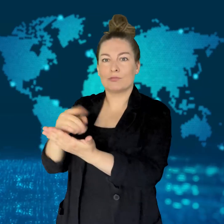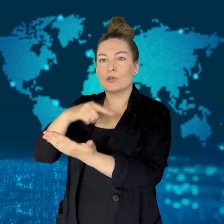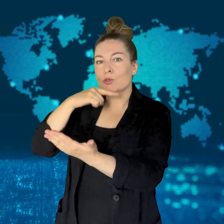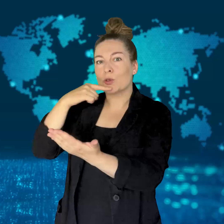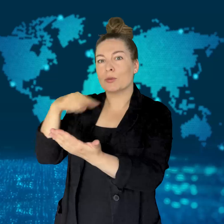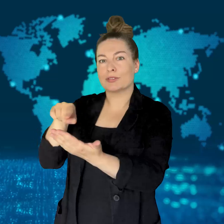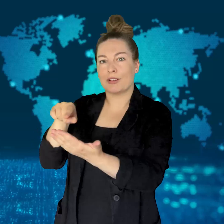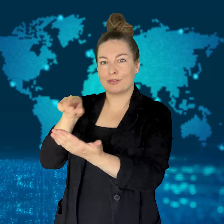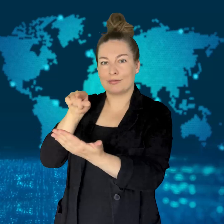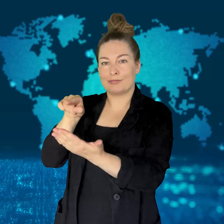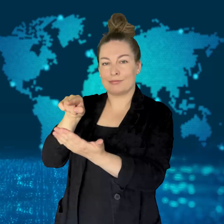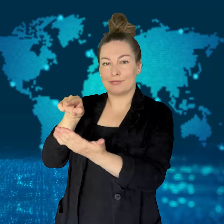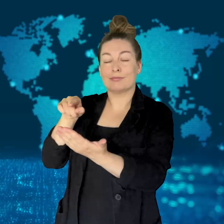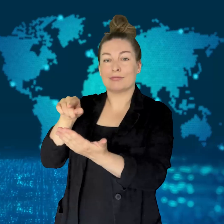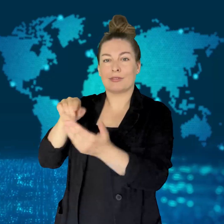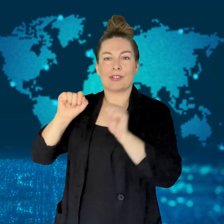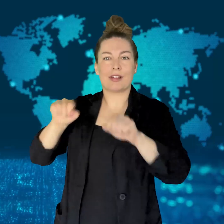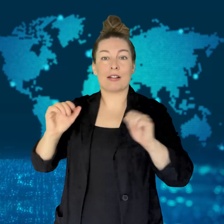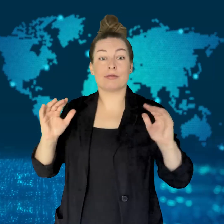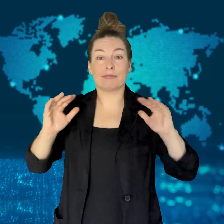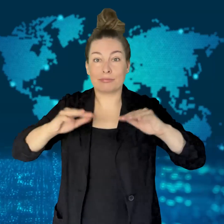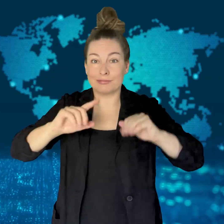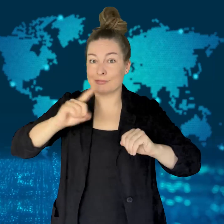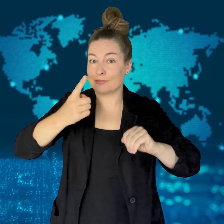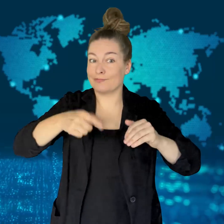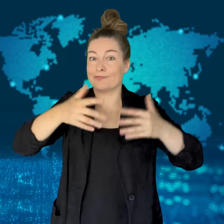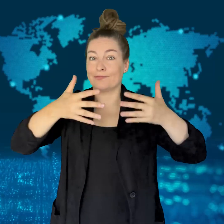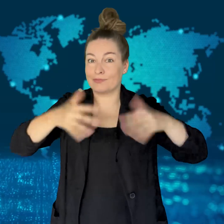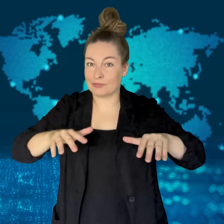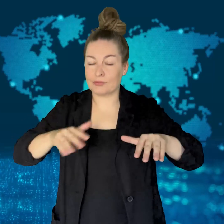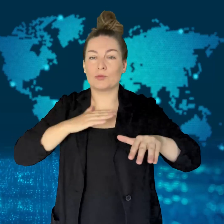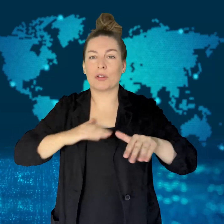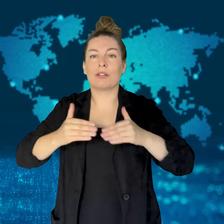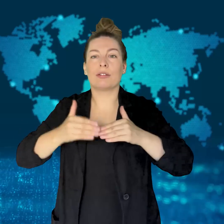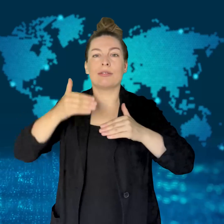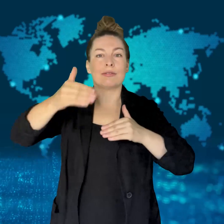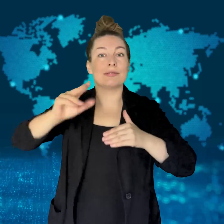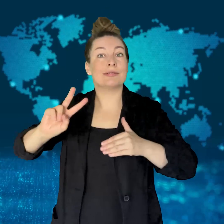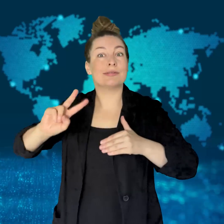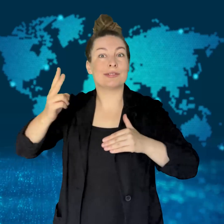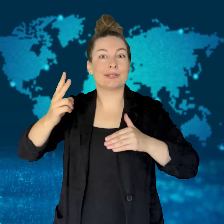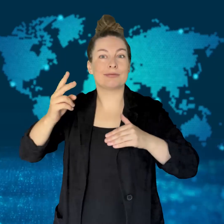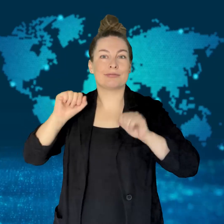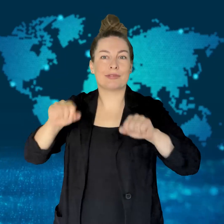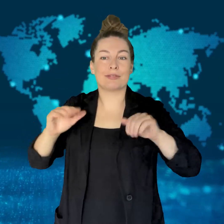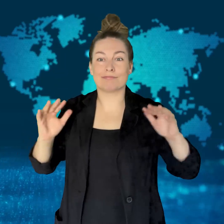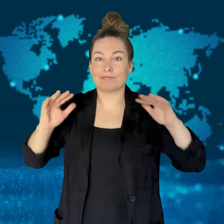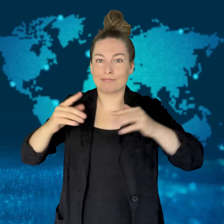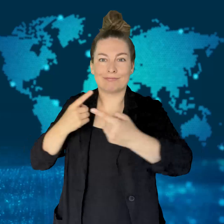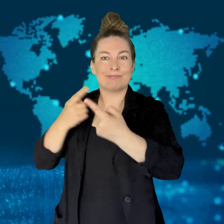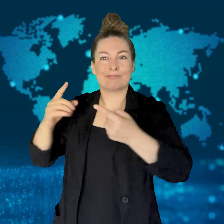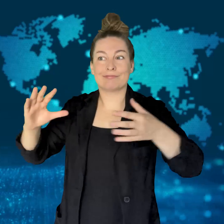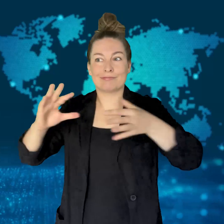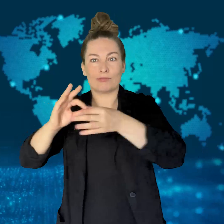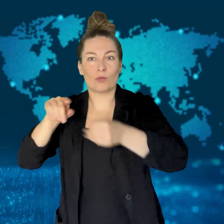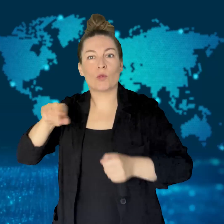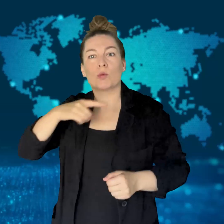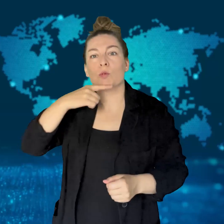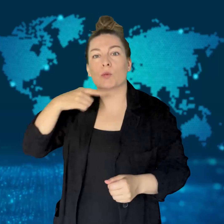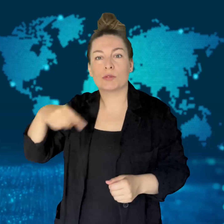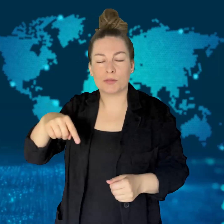Russia after other countries agreed to it,